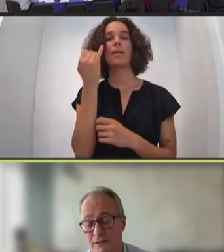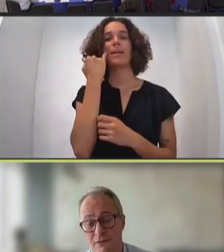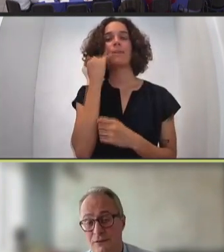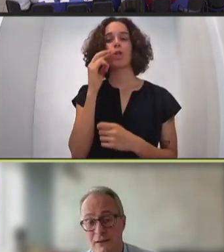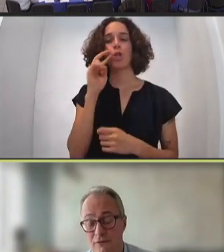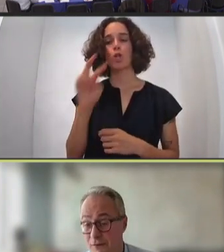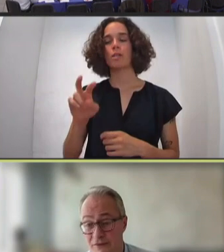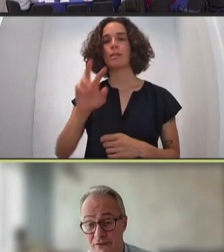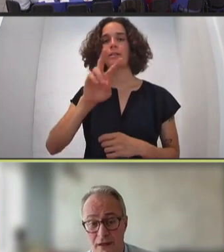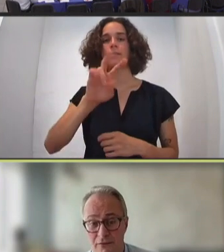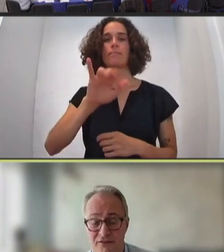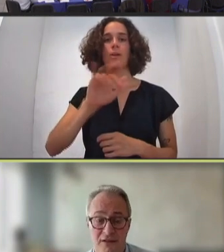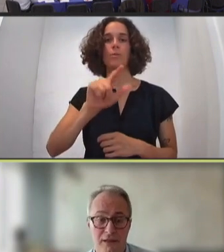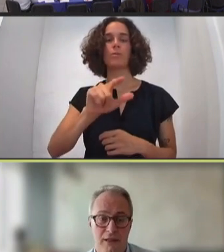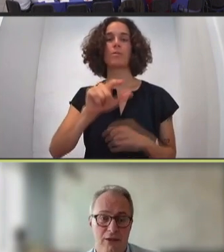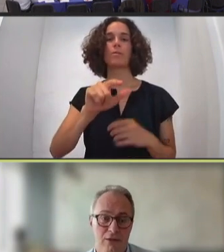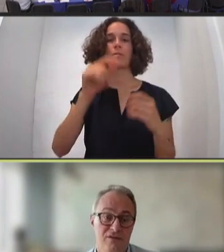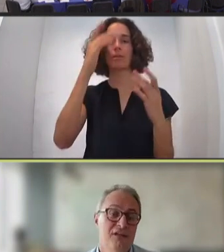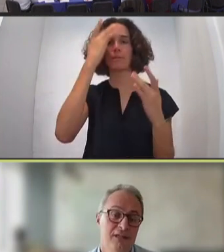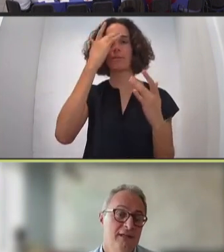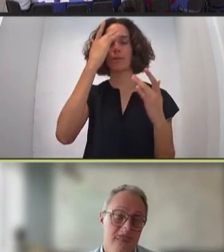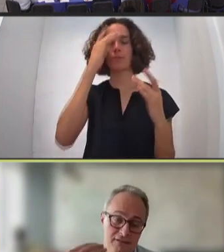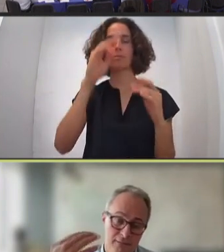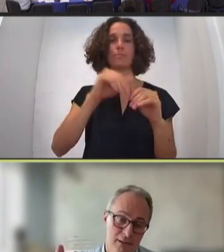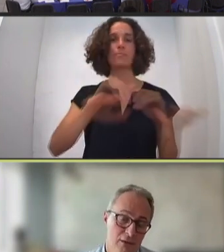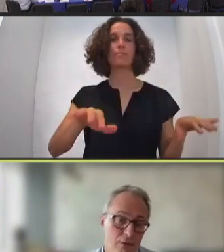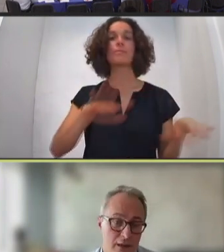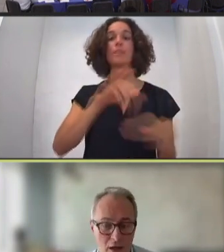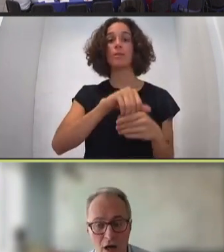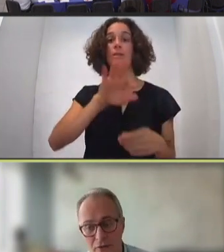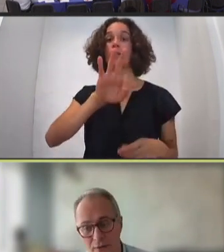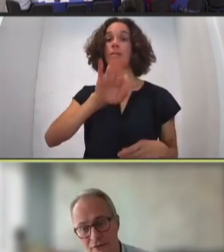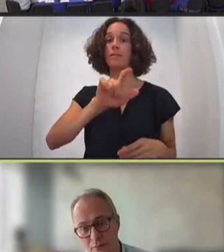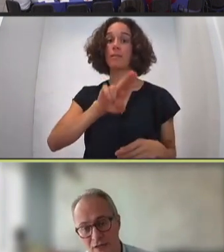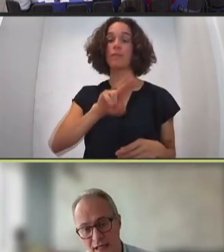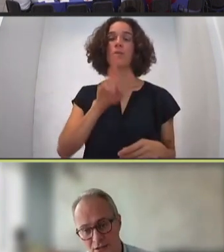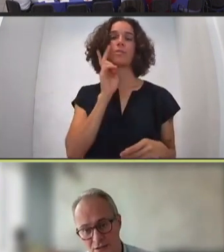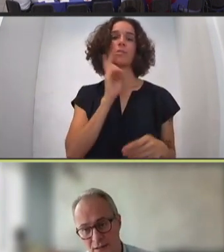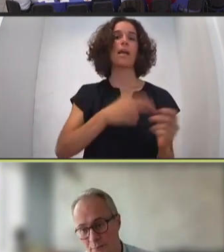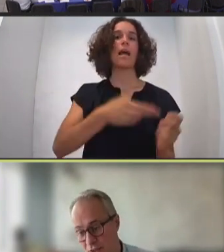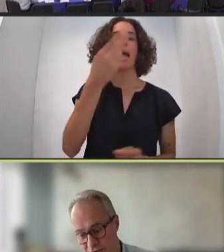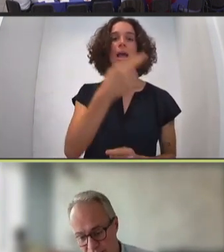including influenza virus, you see that there is quite a high rate of imitation because they want